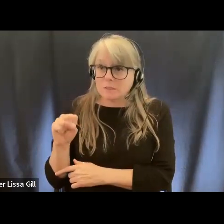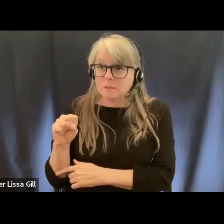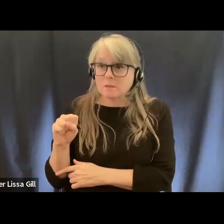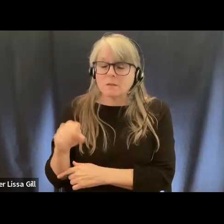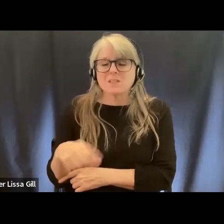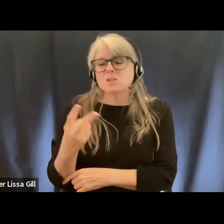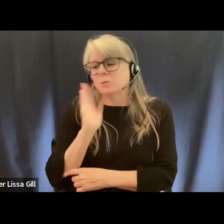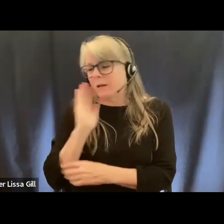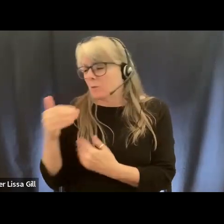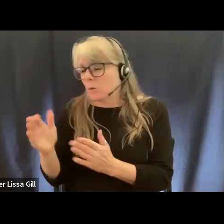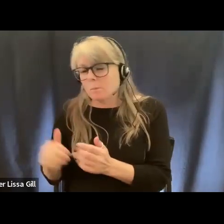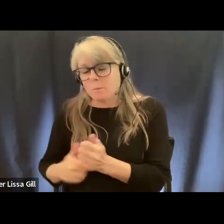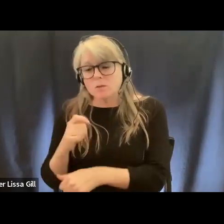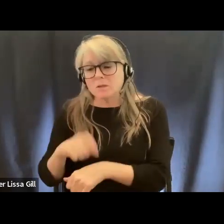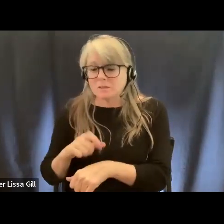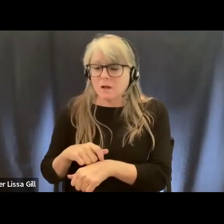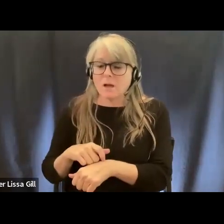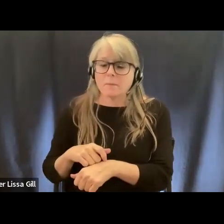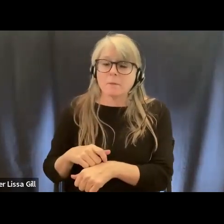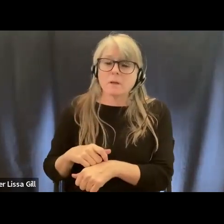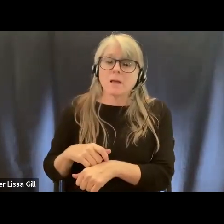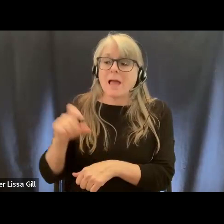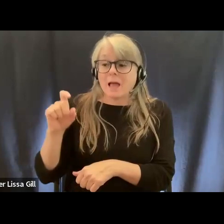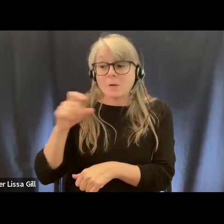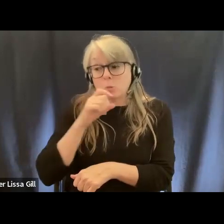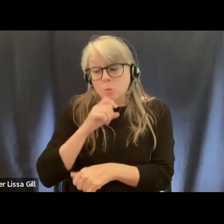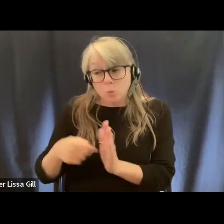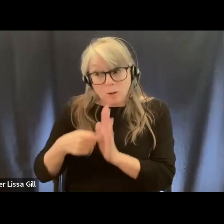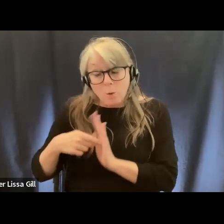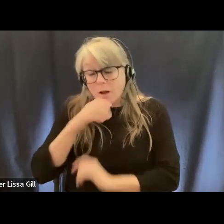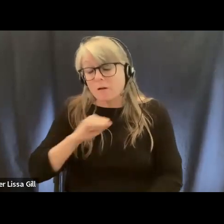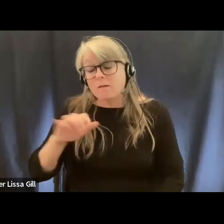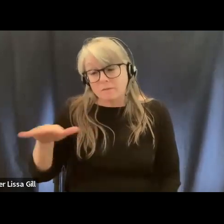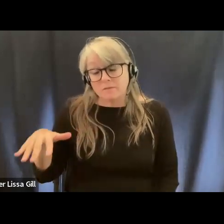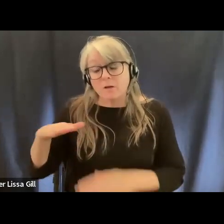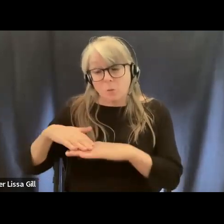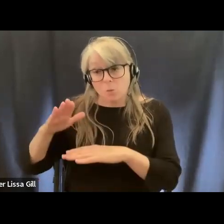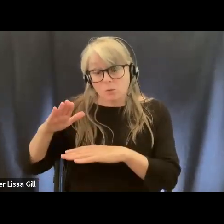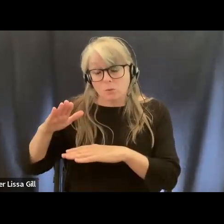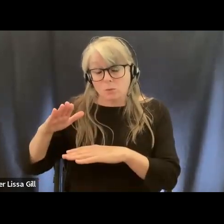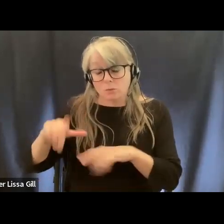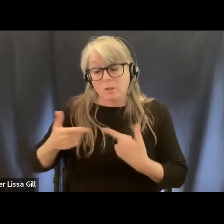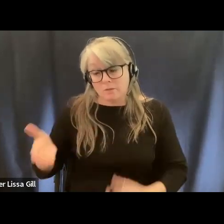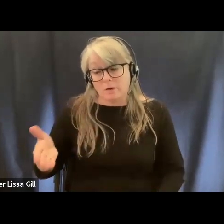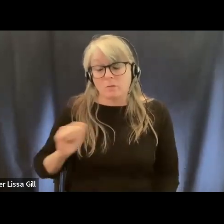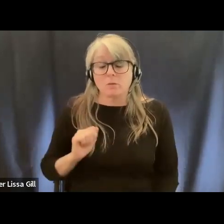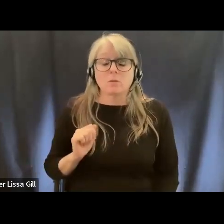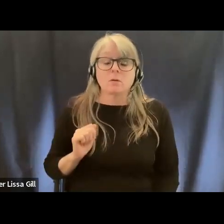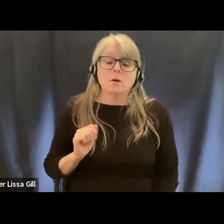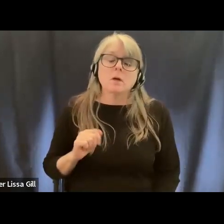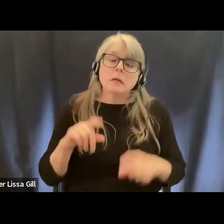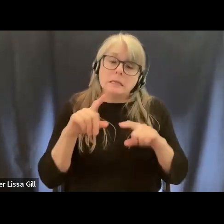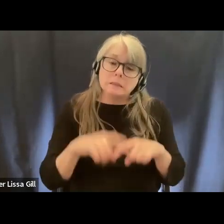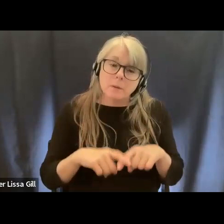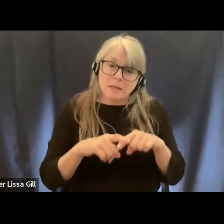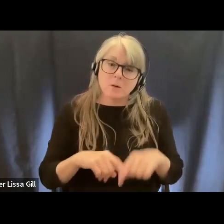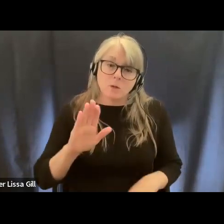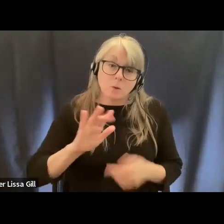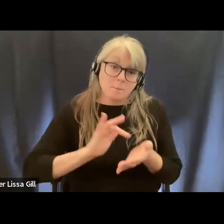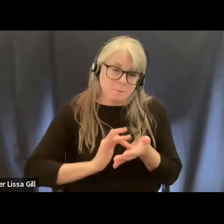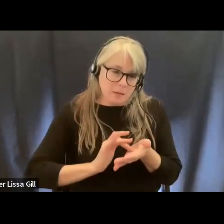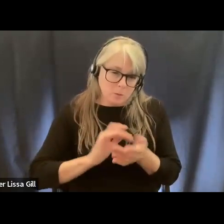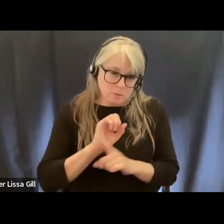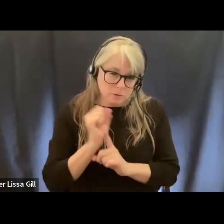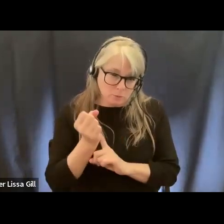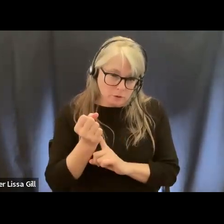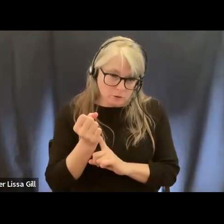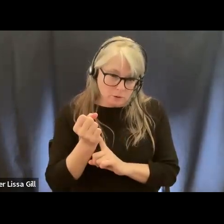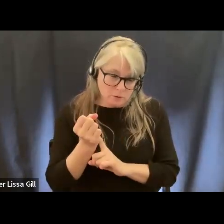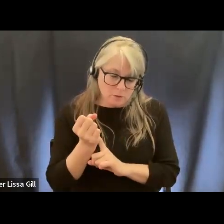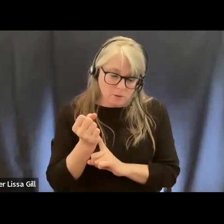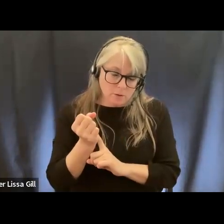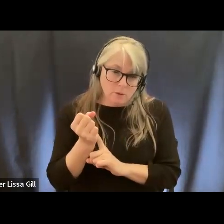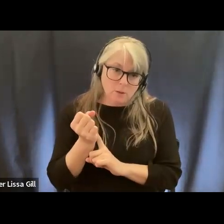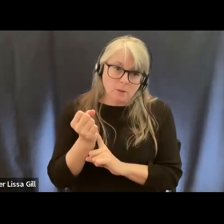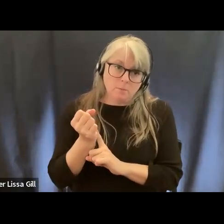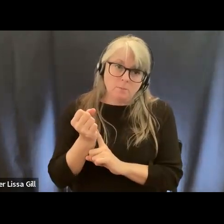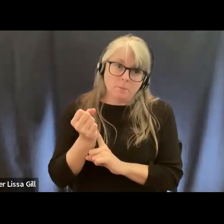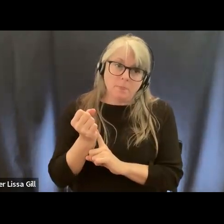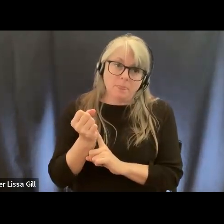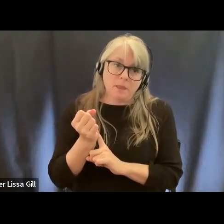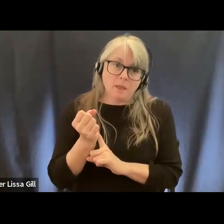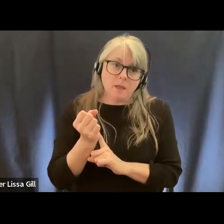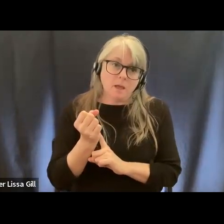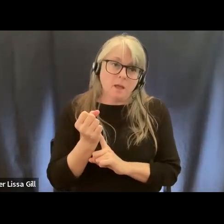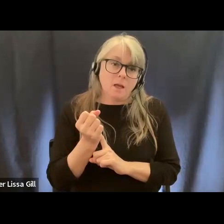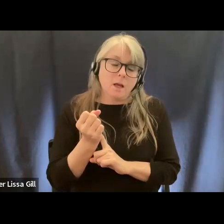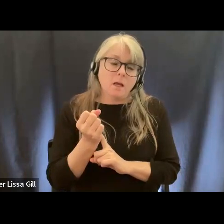You must have a requirement to be 55 years old. Are older to live in those. Depending on what your medical situation is depends on how you want to look at.